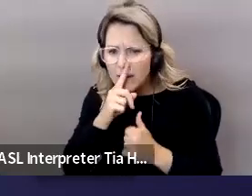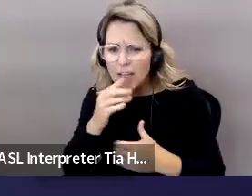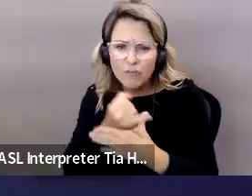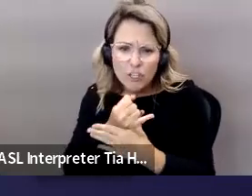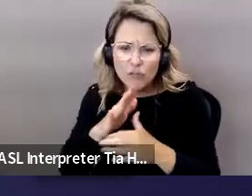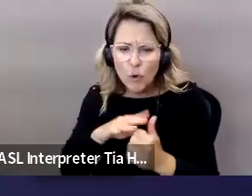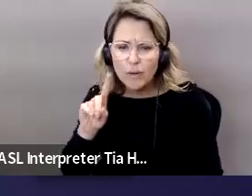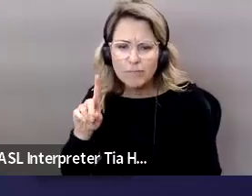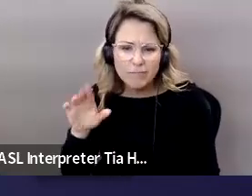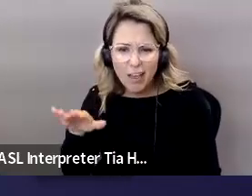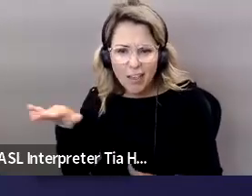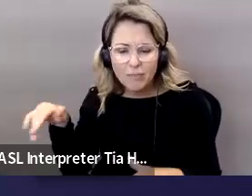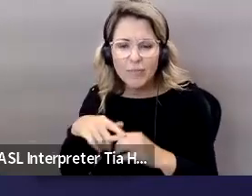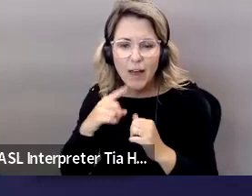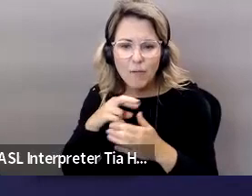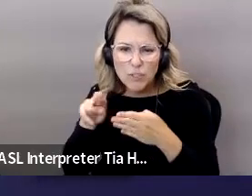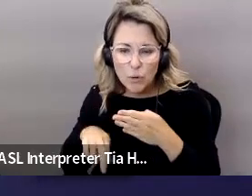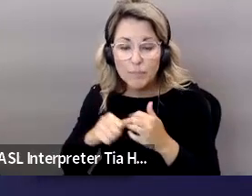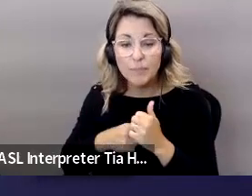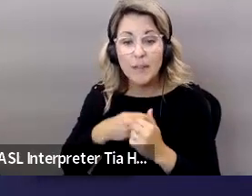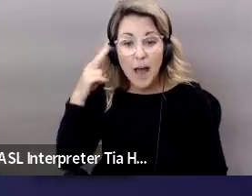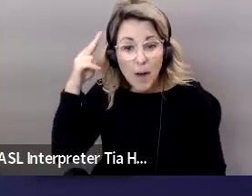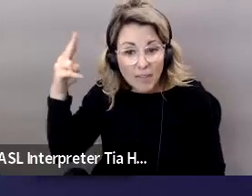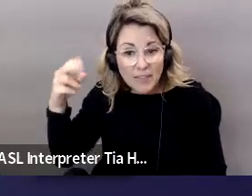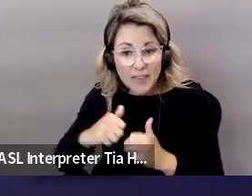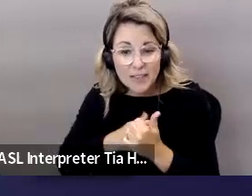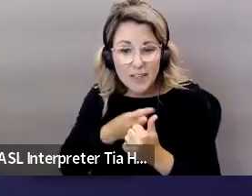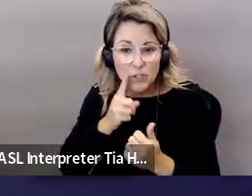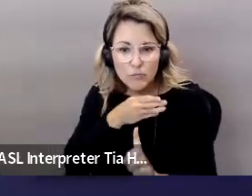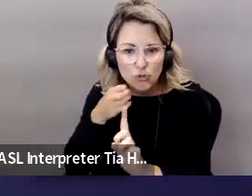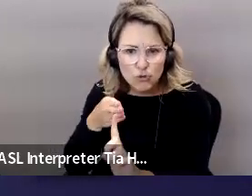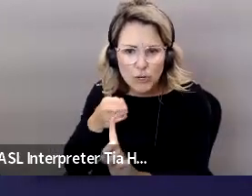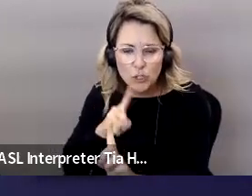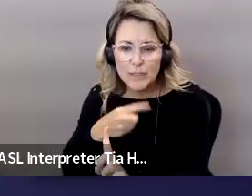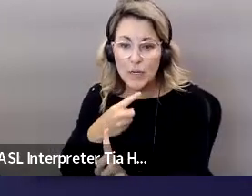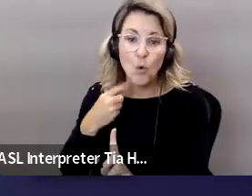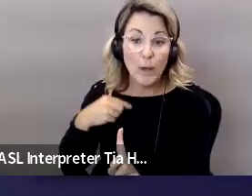and Z outcome, where the hypothesis is directional and says, we expect that participants in this